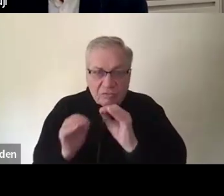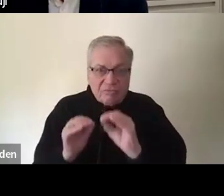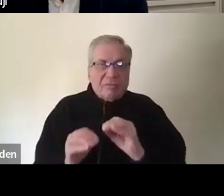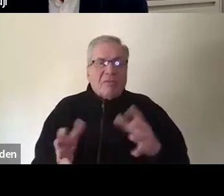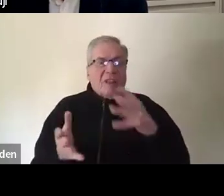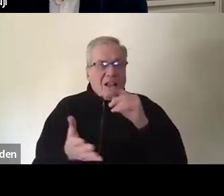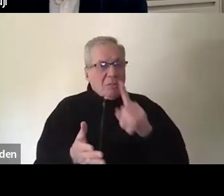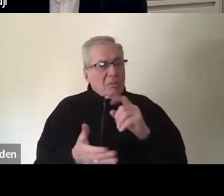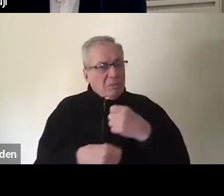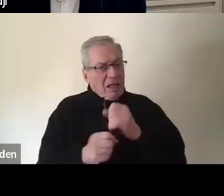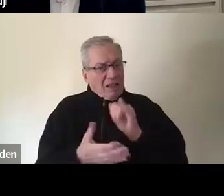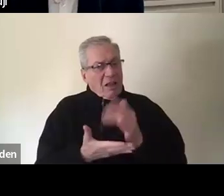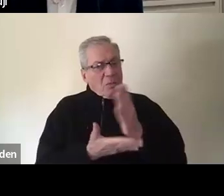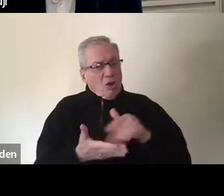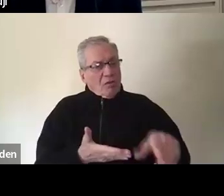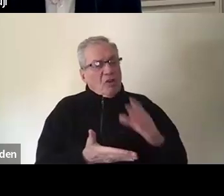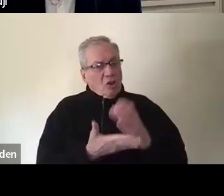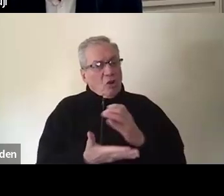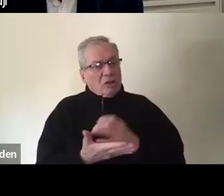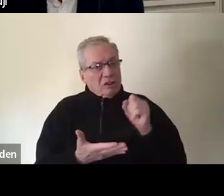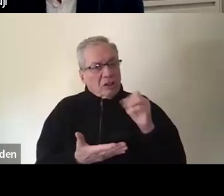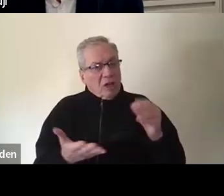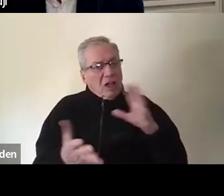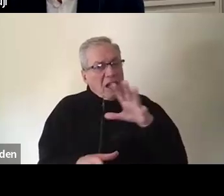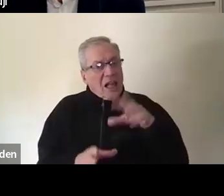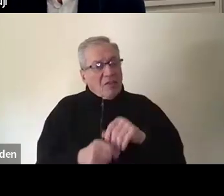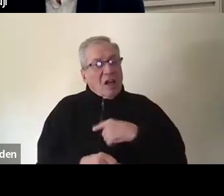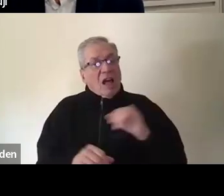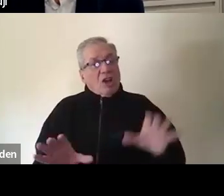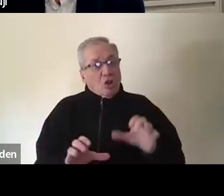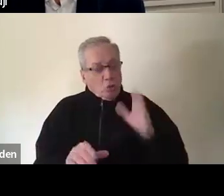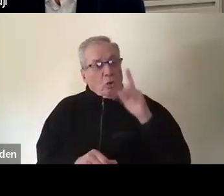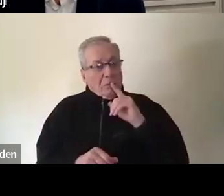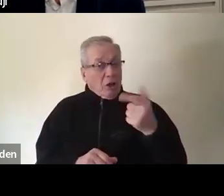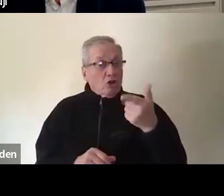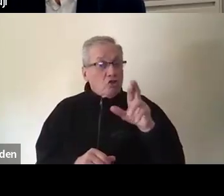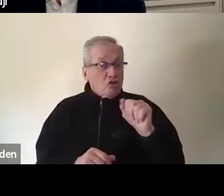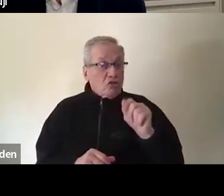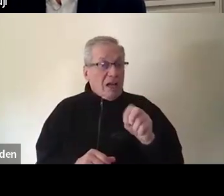part of the course to go to career fairs. Everything I do can be a great and these are